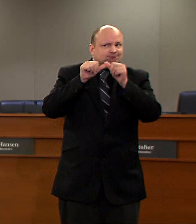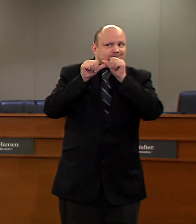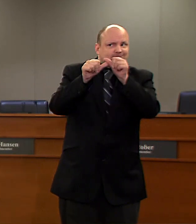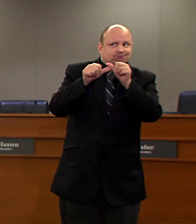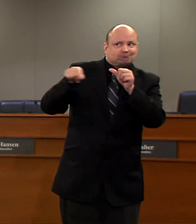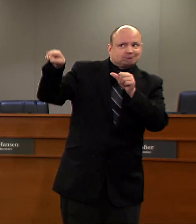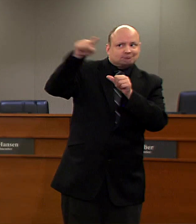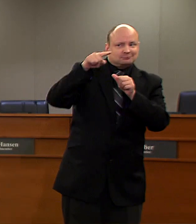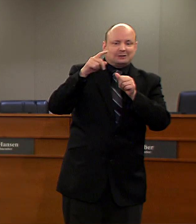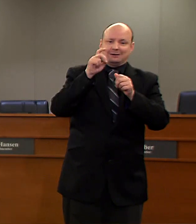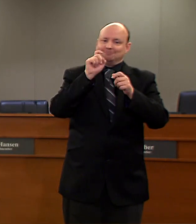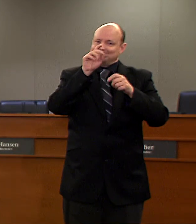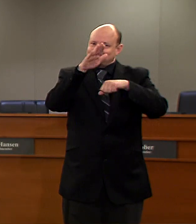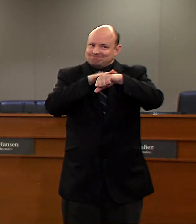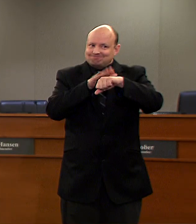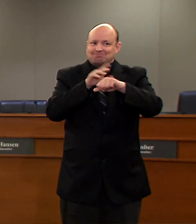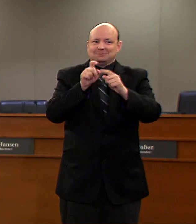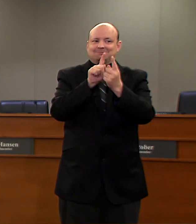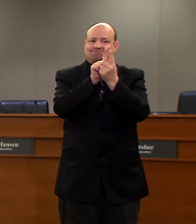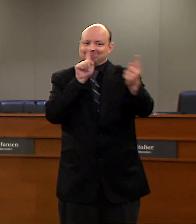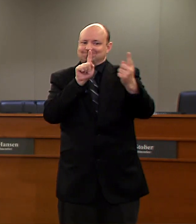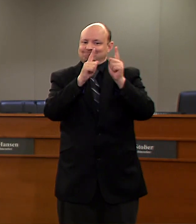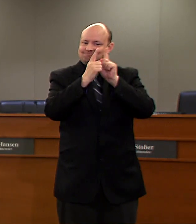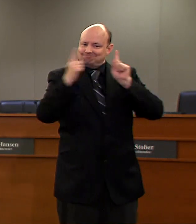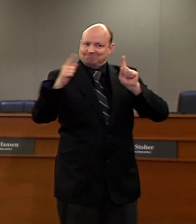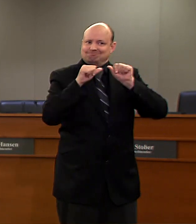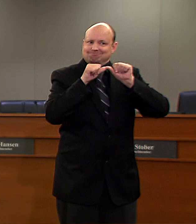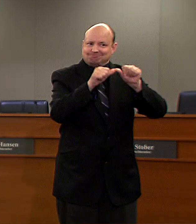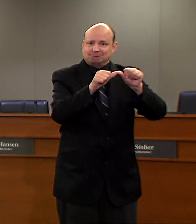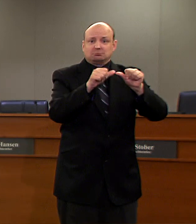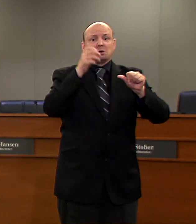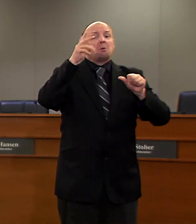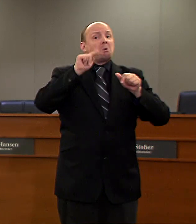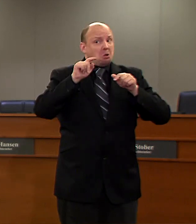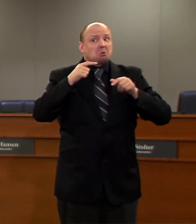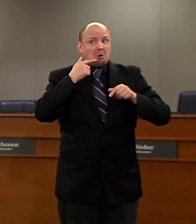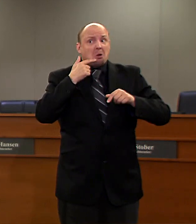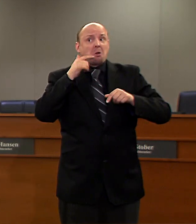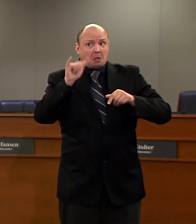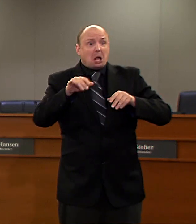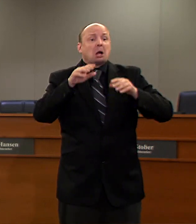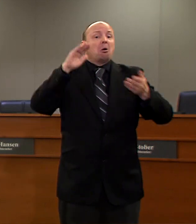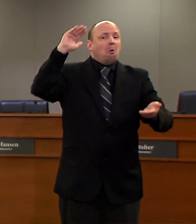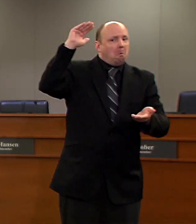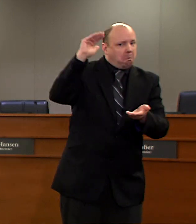making a difference to slow the spread. But, this improvement is only